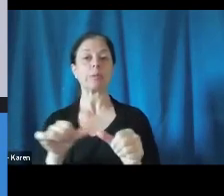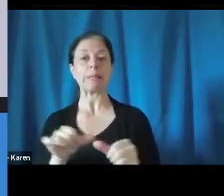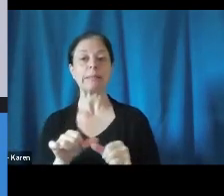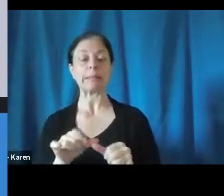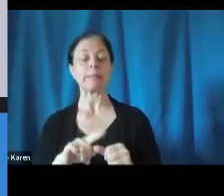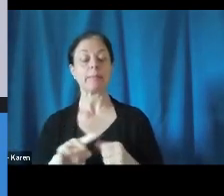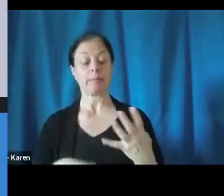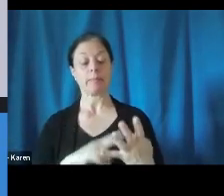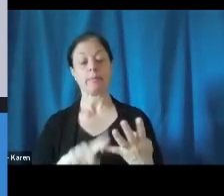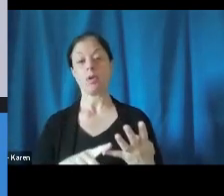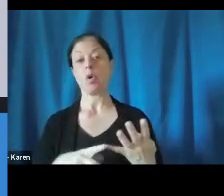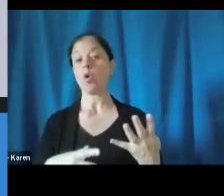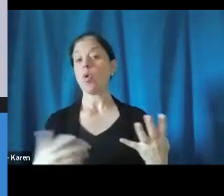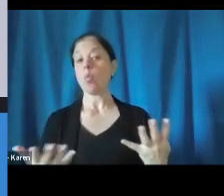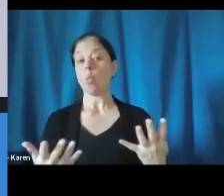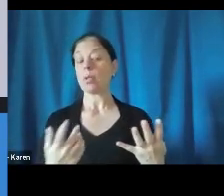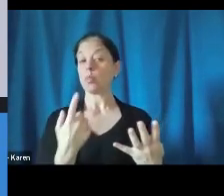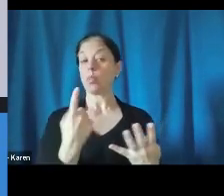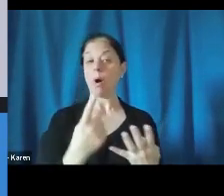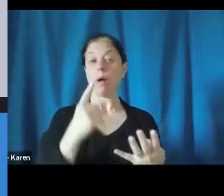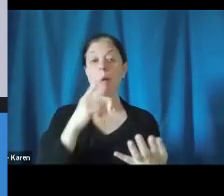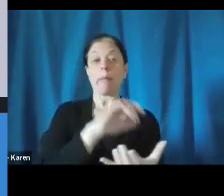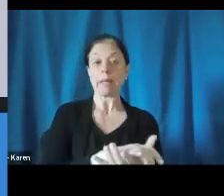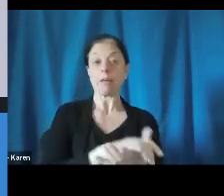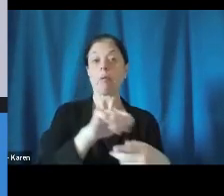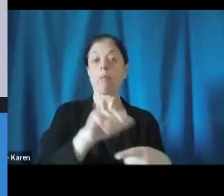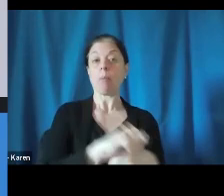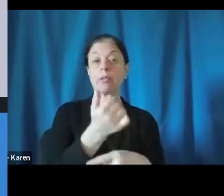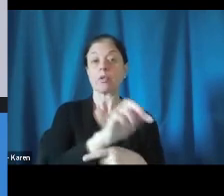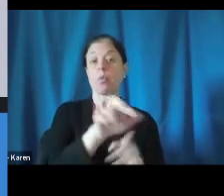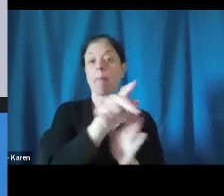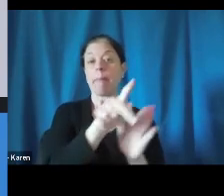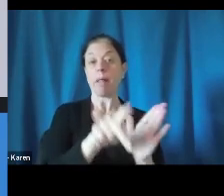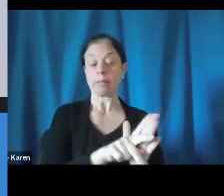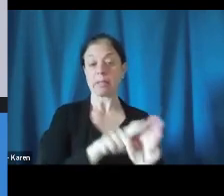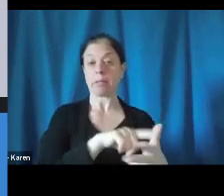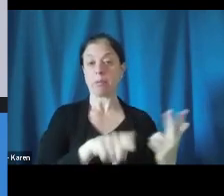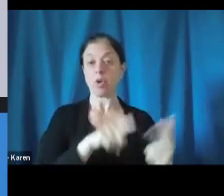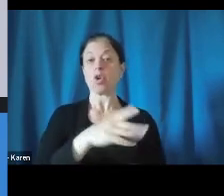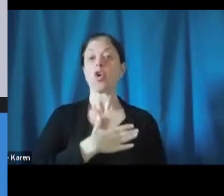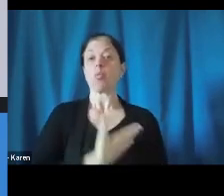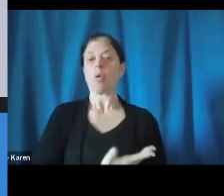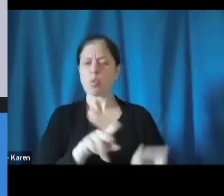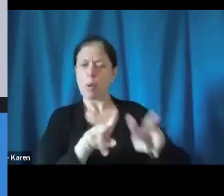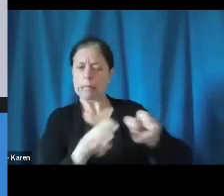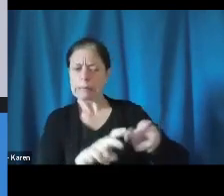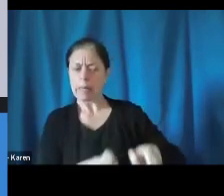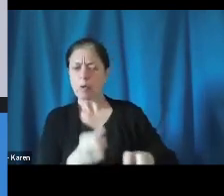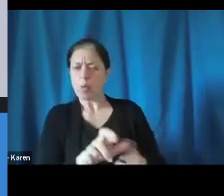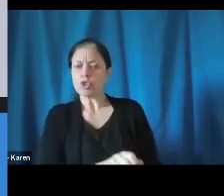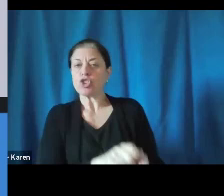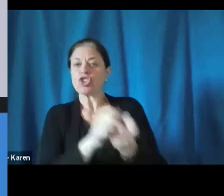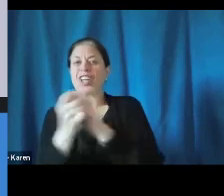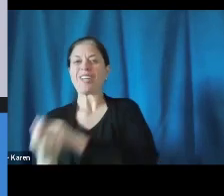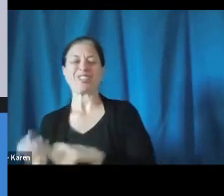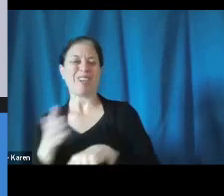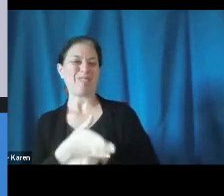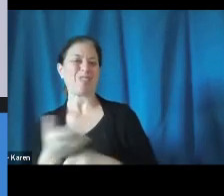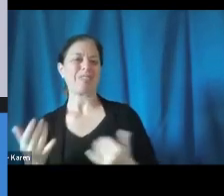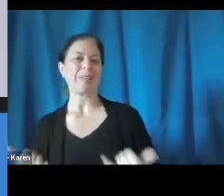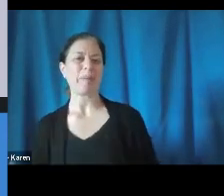communicating, learning and engaging in our library spaces? And what is one belief, practice or